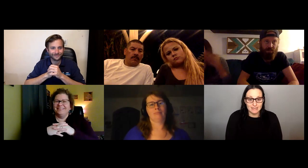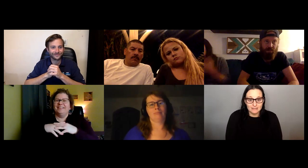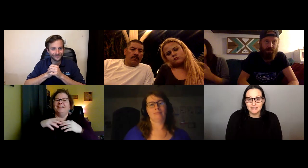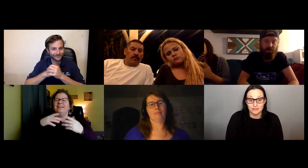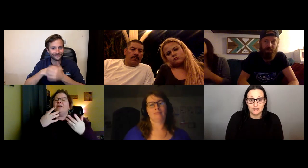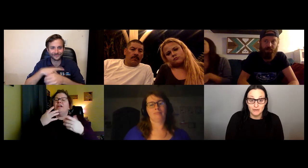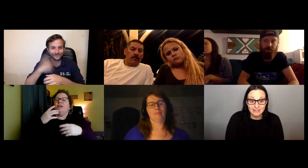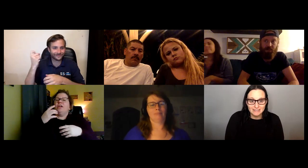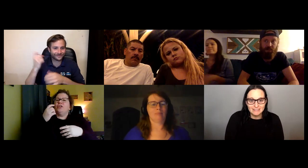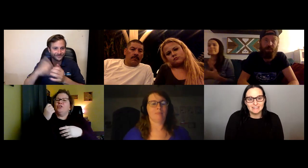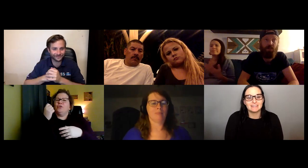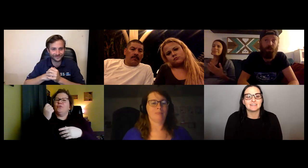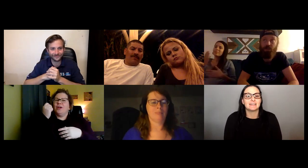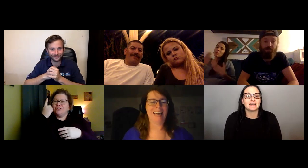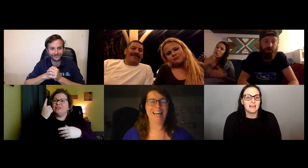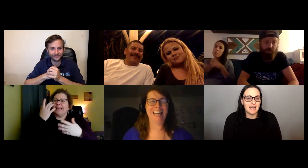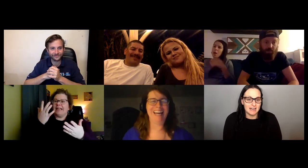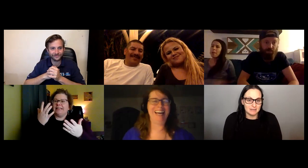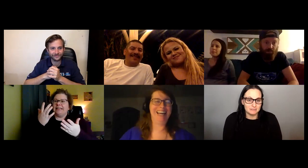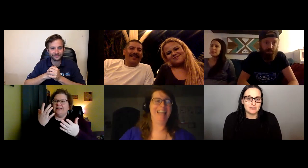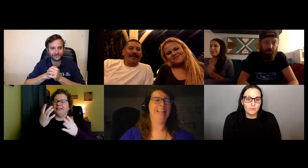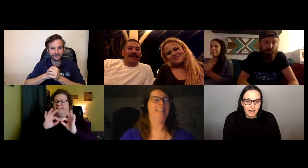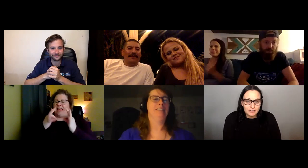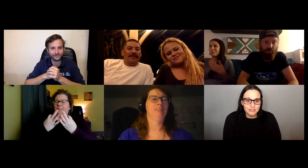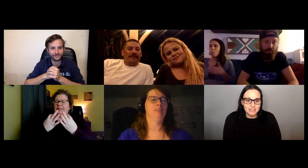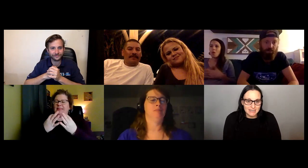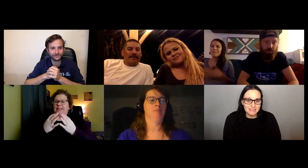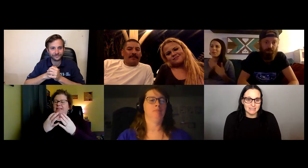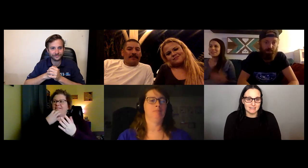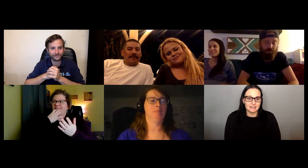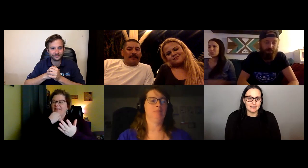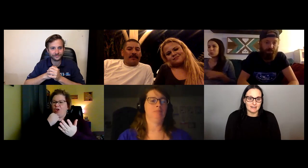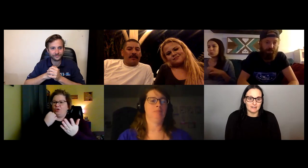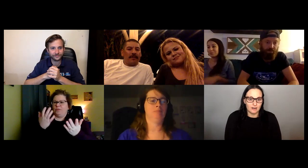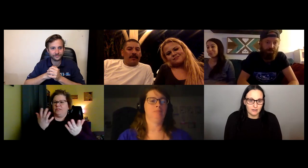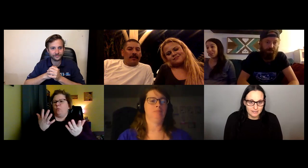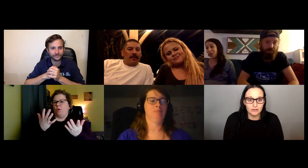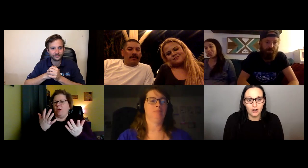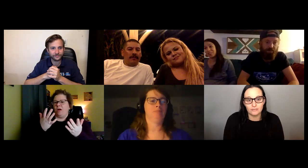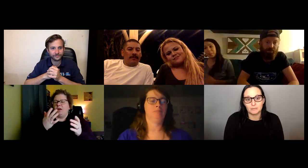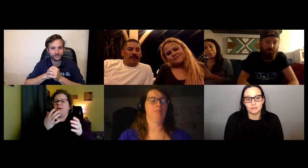of the discussion okay um so understanding that these are our